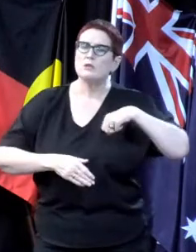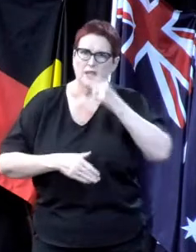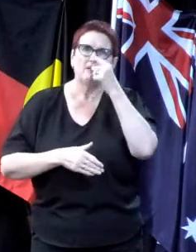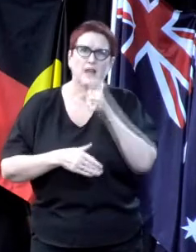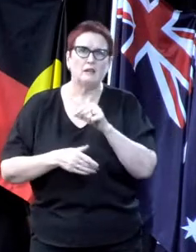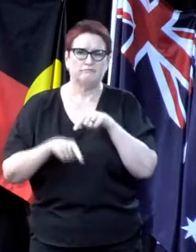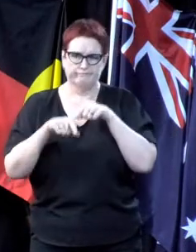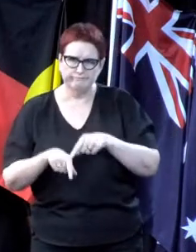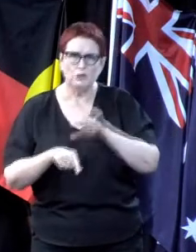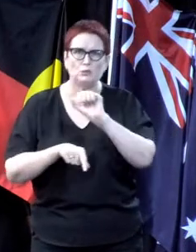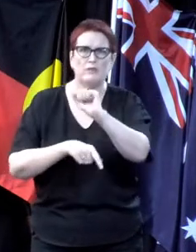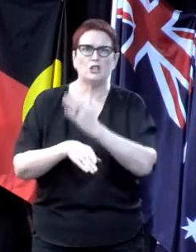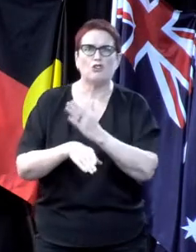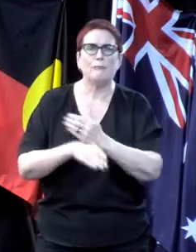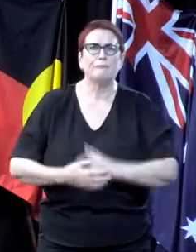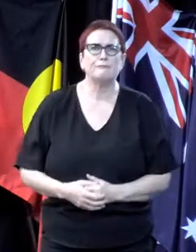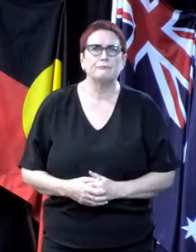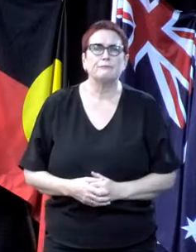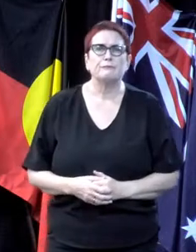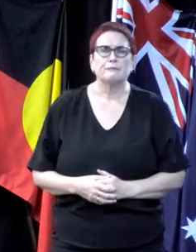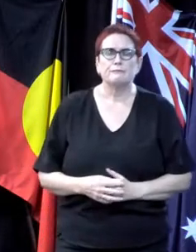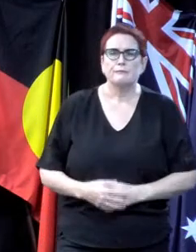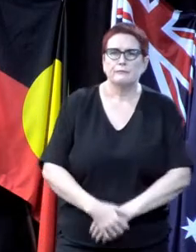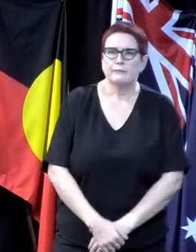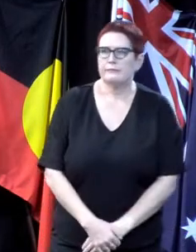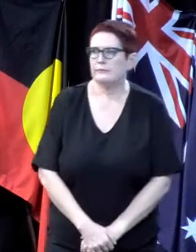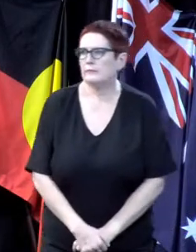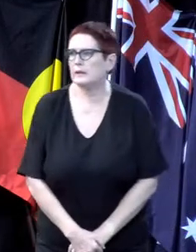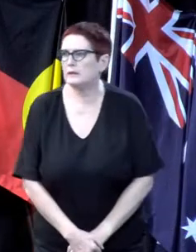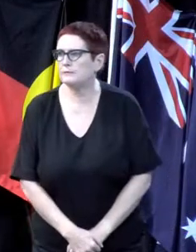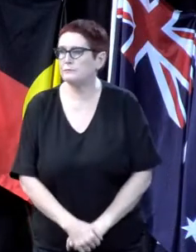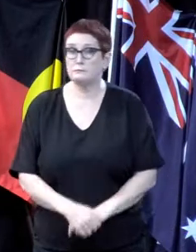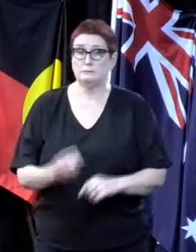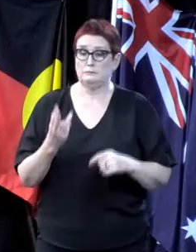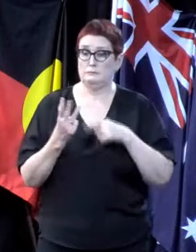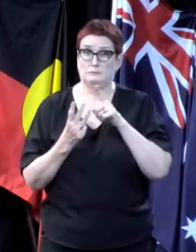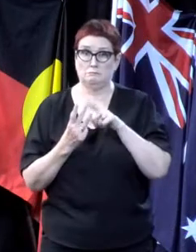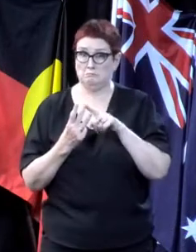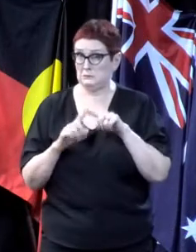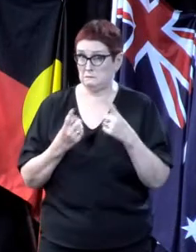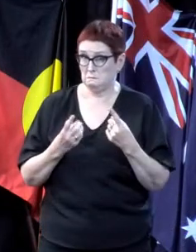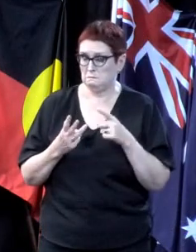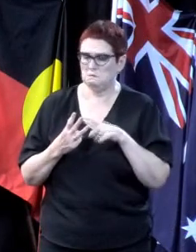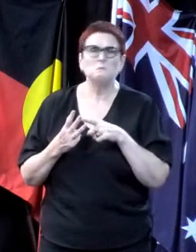that they are appointed to. OK, Ms. Morris, do you have any different answer to that?